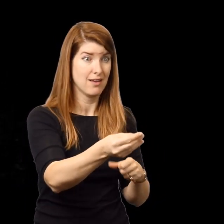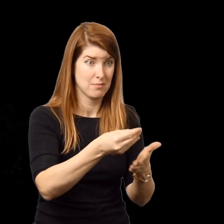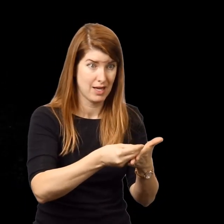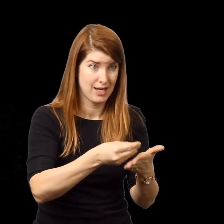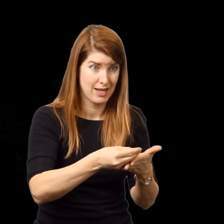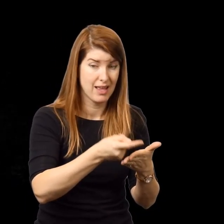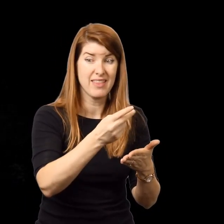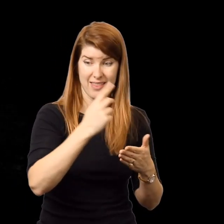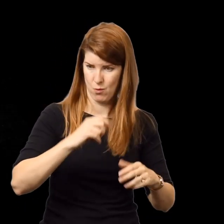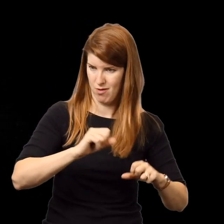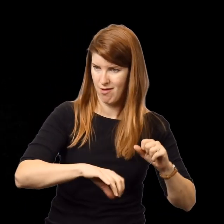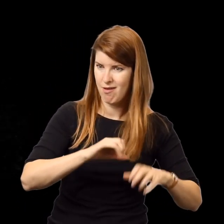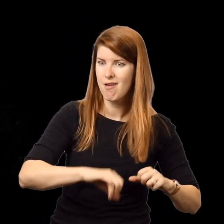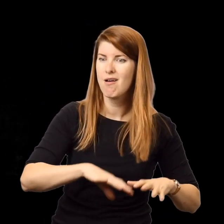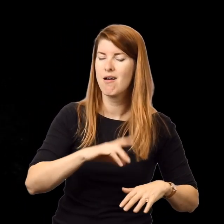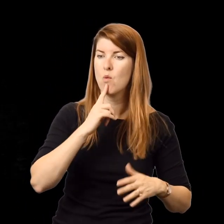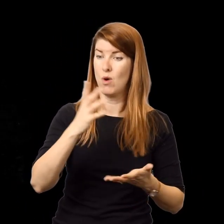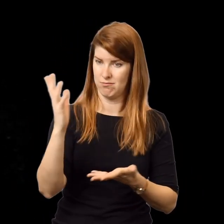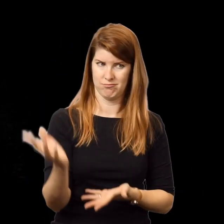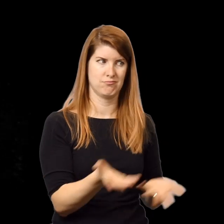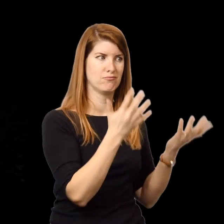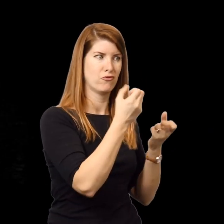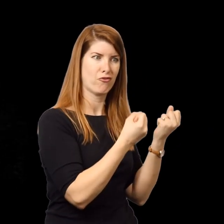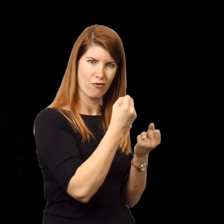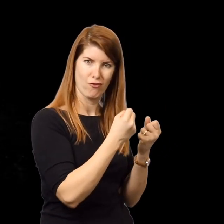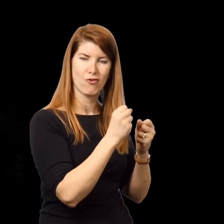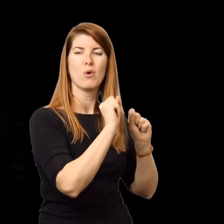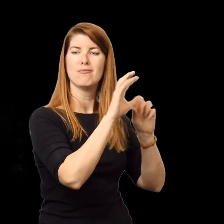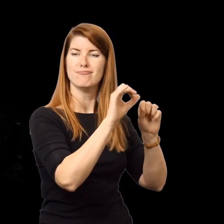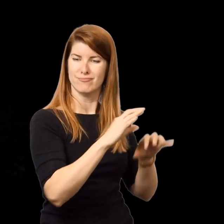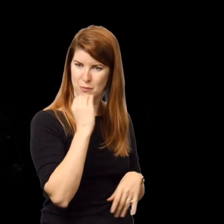And then we get to take, they're going to bag it up, and then we'll put it in the car and take it home, and then we put it away.